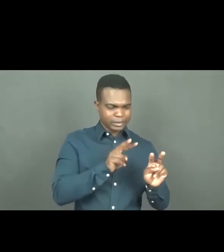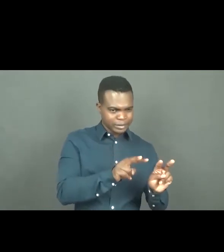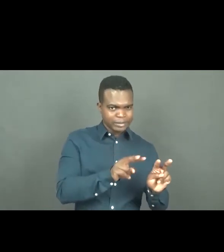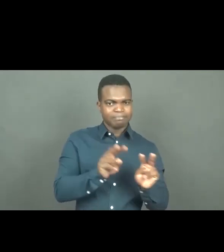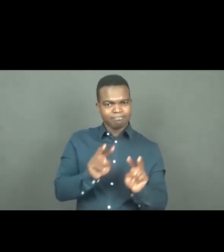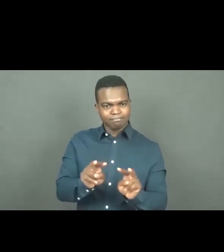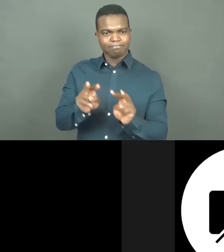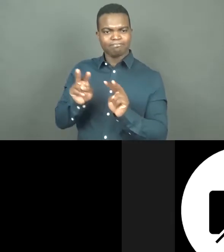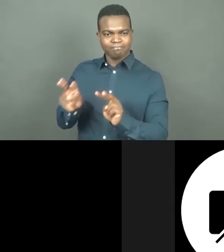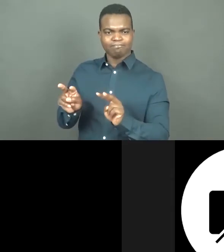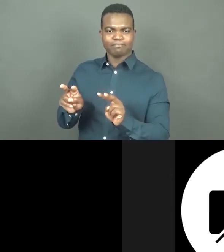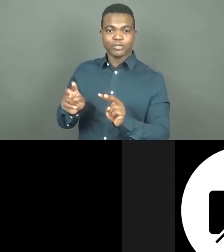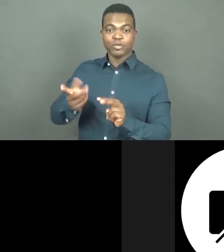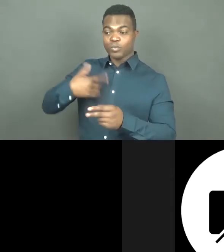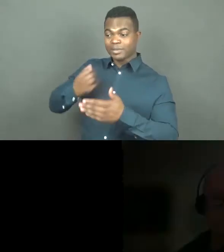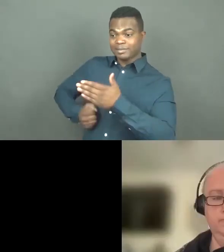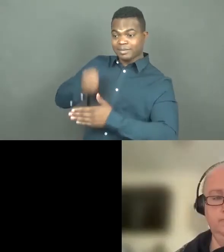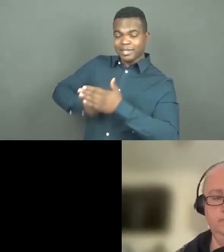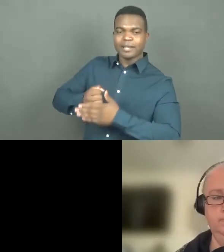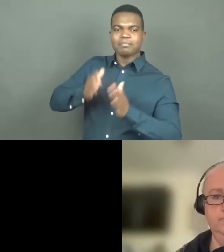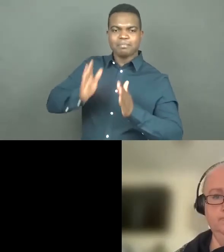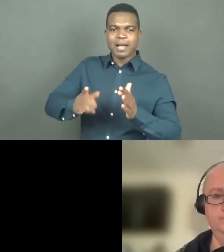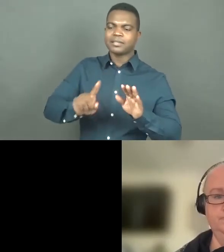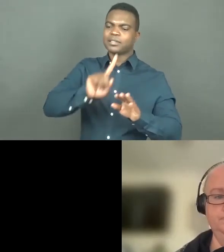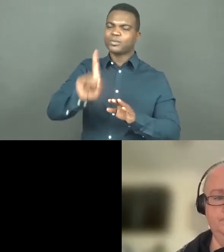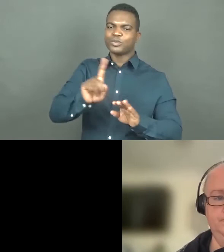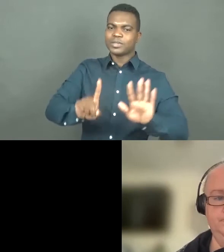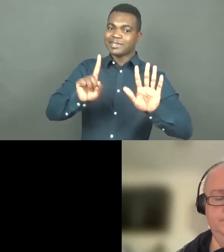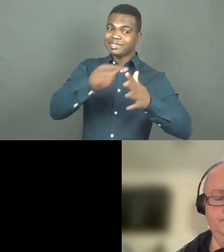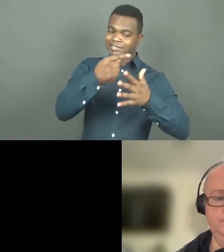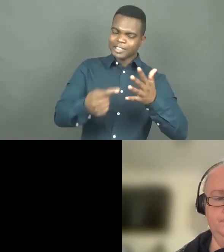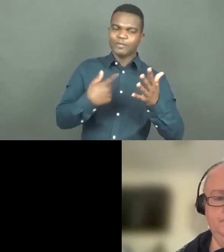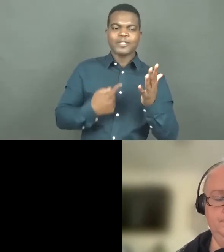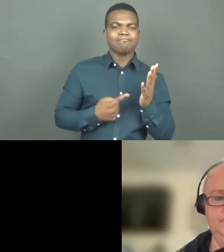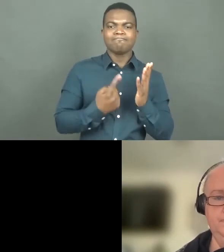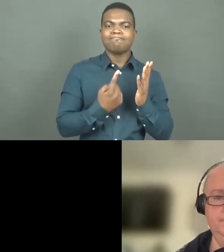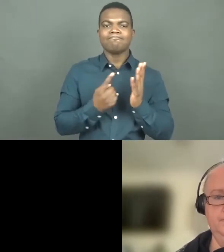After the census and of course, the national statistics office had to produce